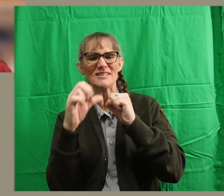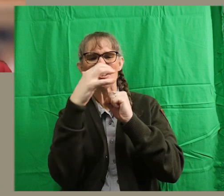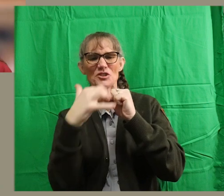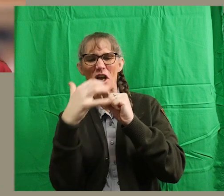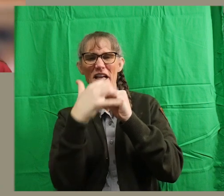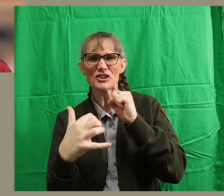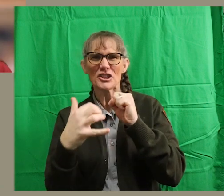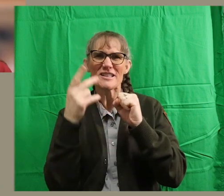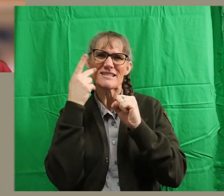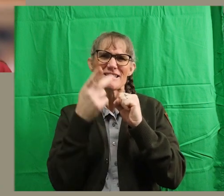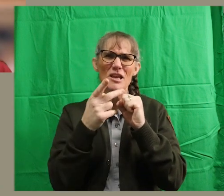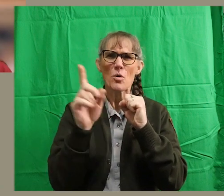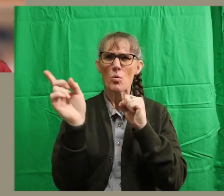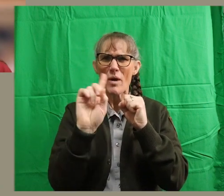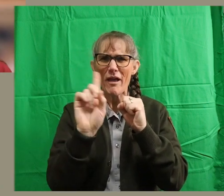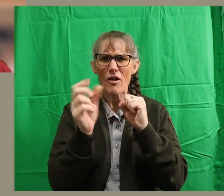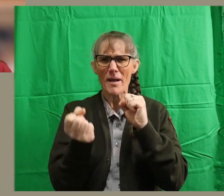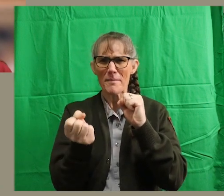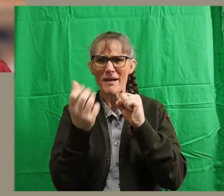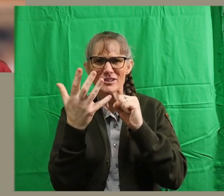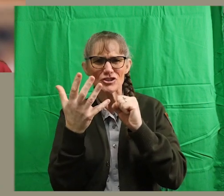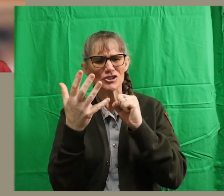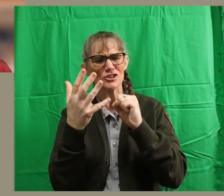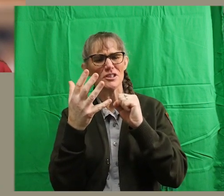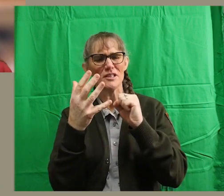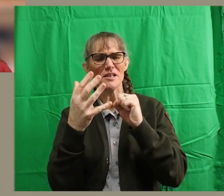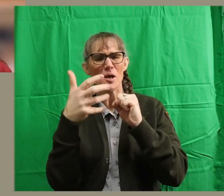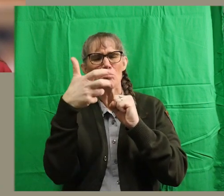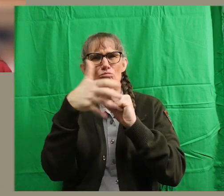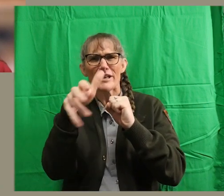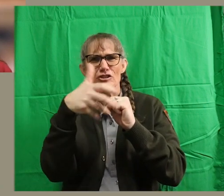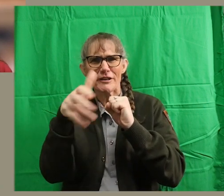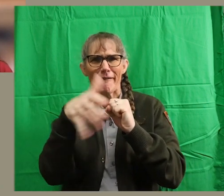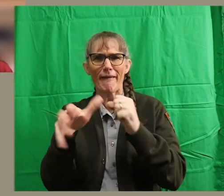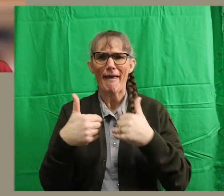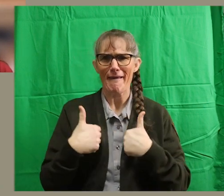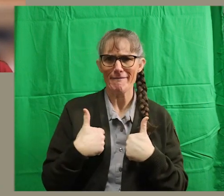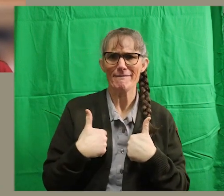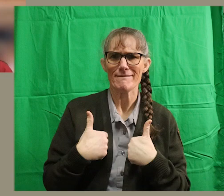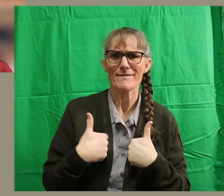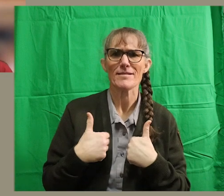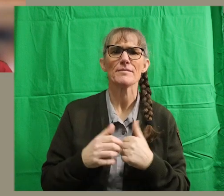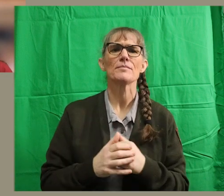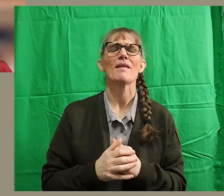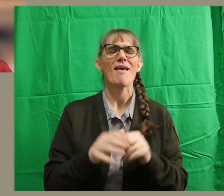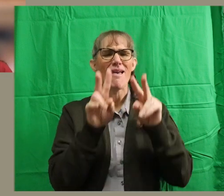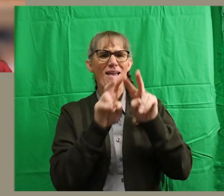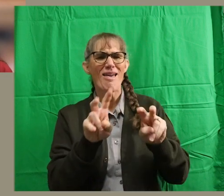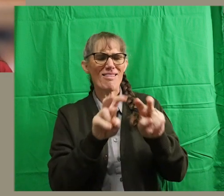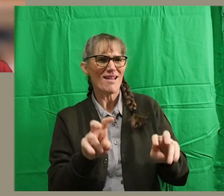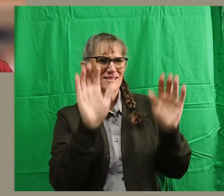that we're looking at to see what indications of abrasion we can get on those. And, then, compare